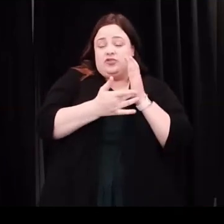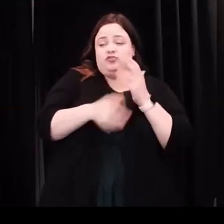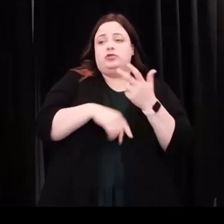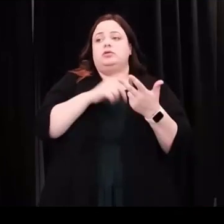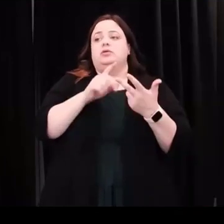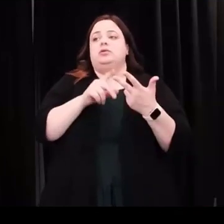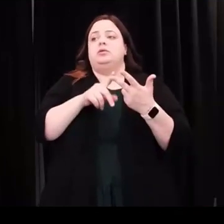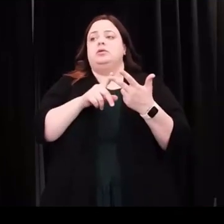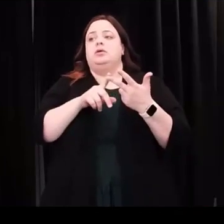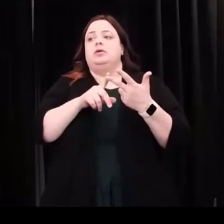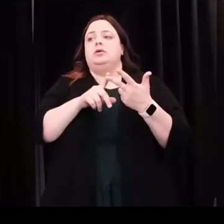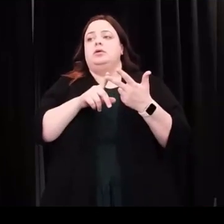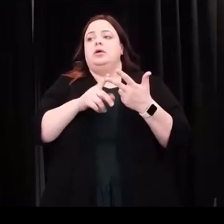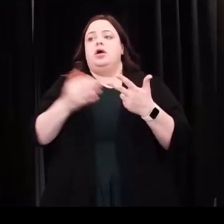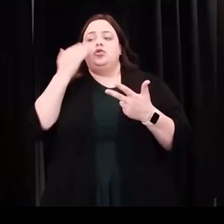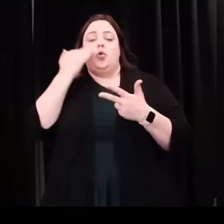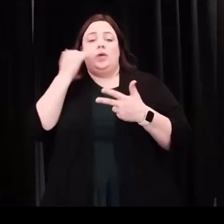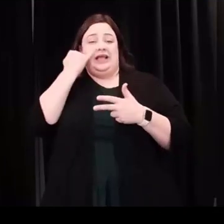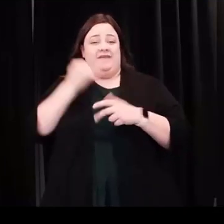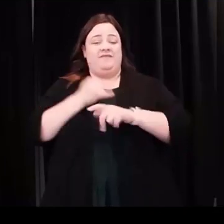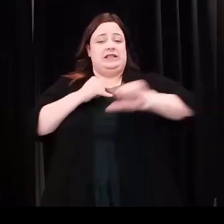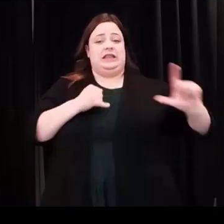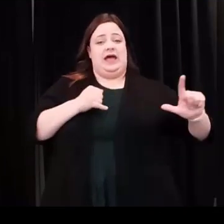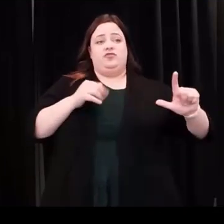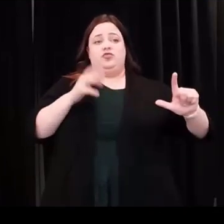oh just a comment, that knowing if he's left or right-handed makes a big difference.